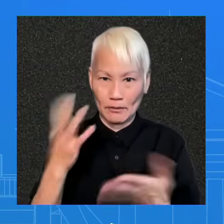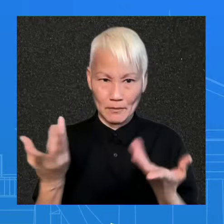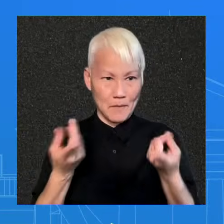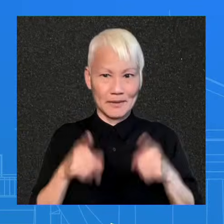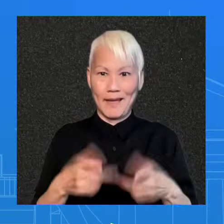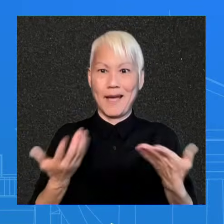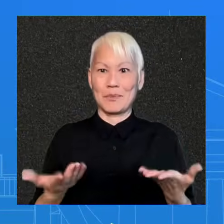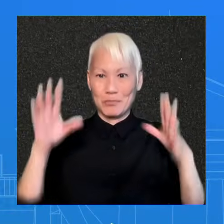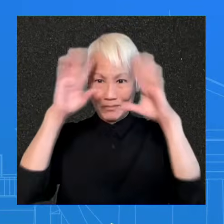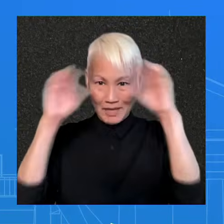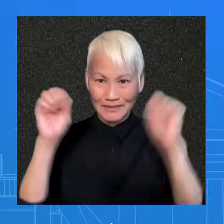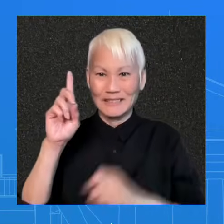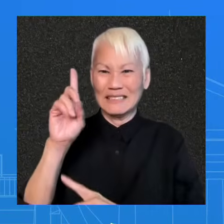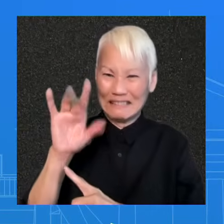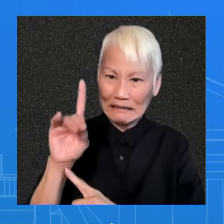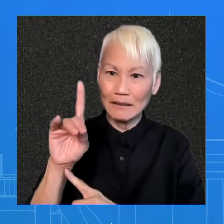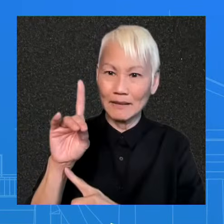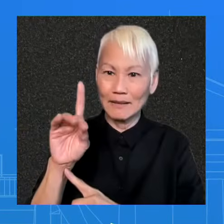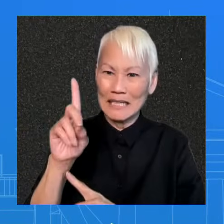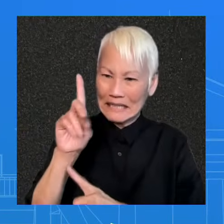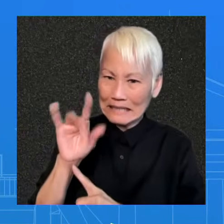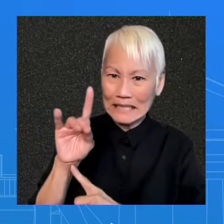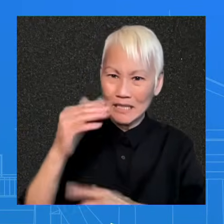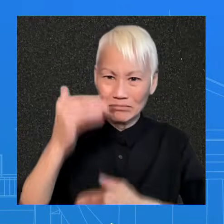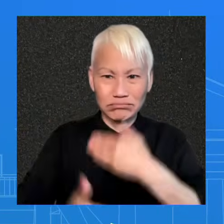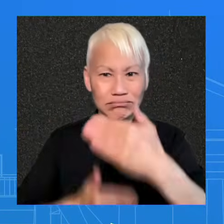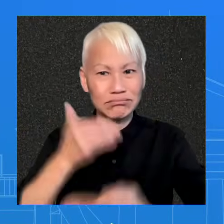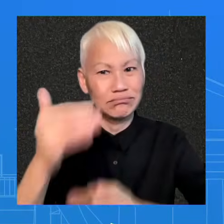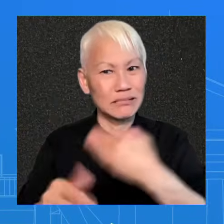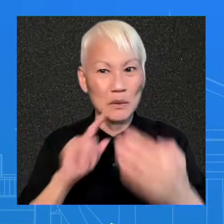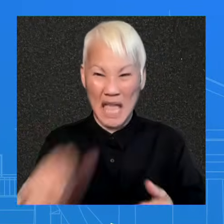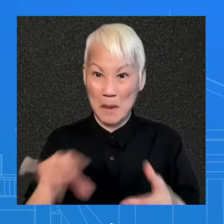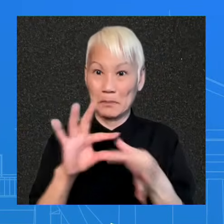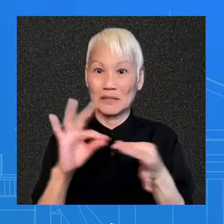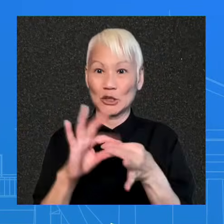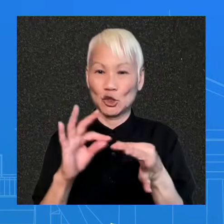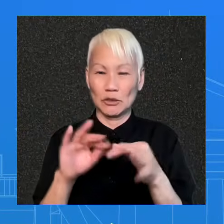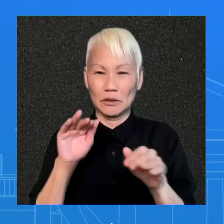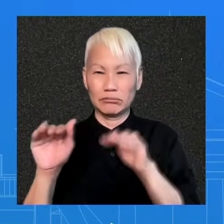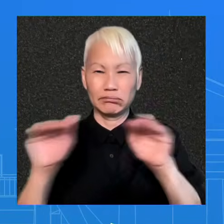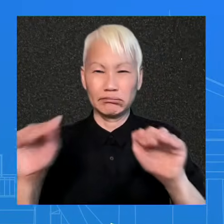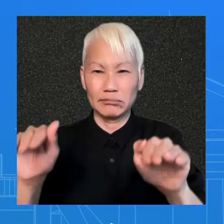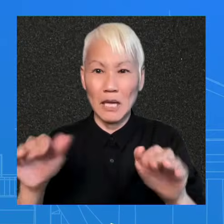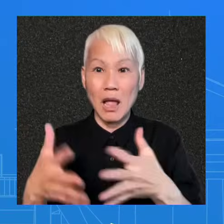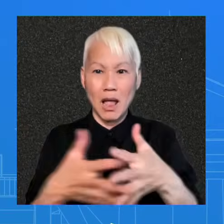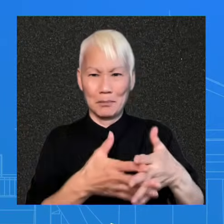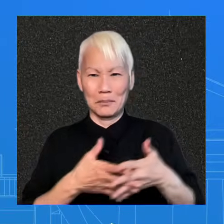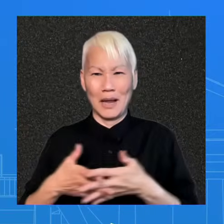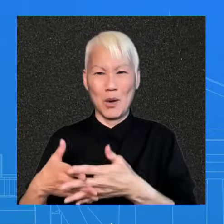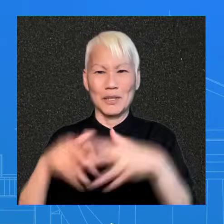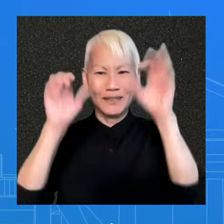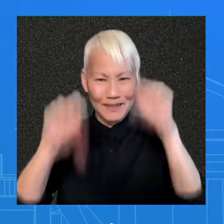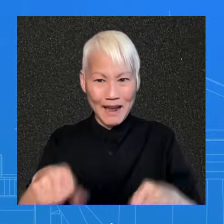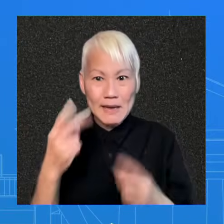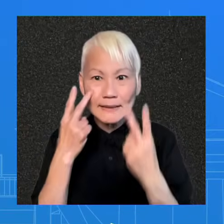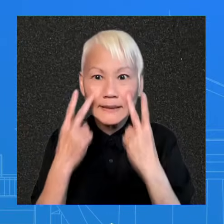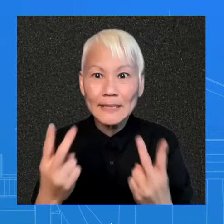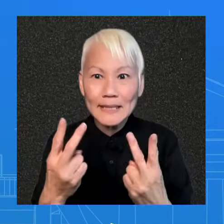and make sure that there was a message out there that Americans can see on what he's been able to do and what Democrats were able to do,